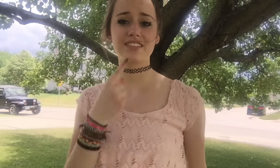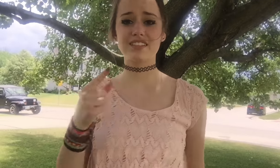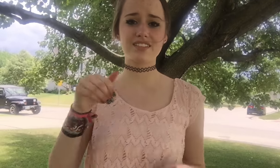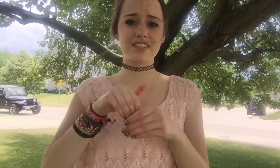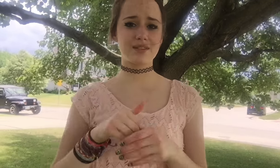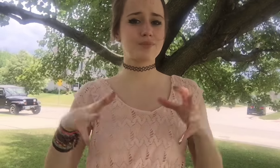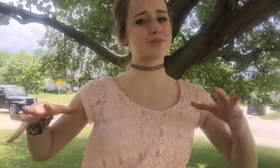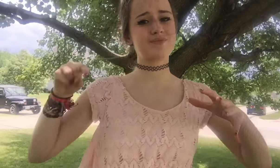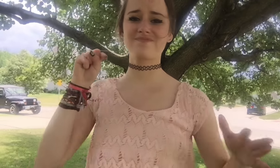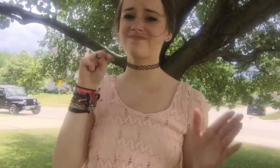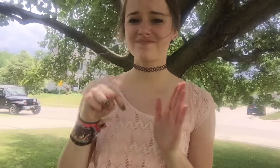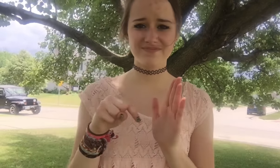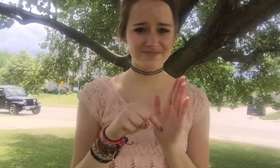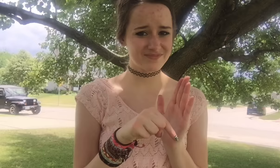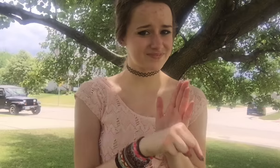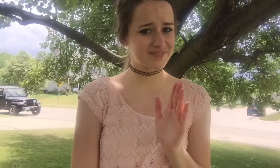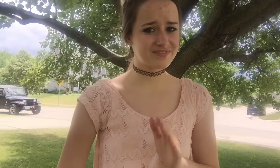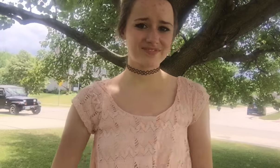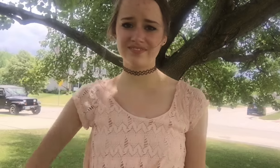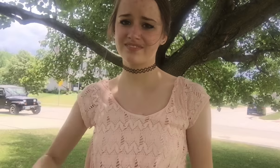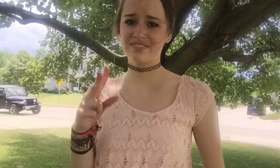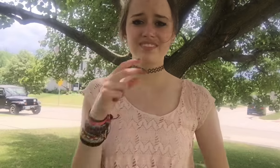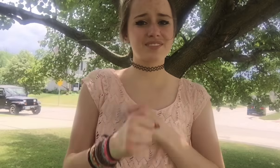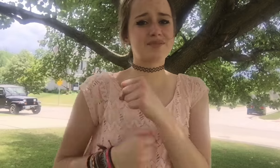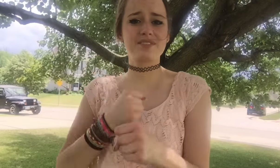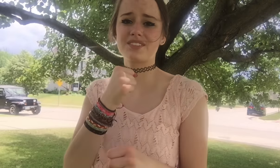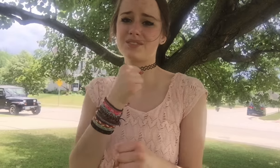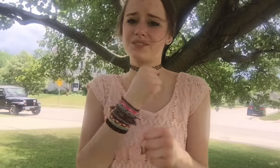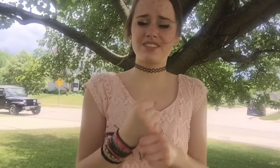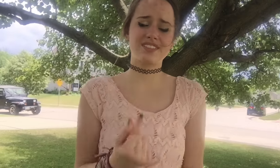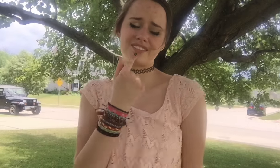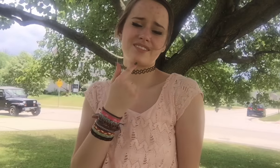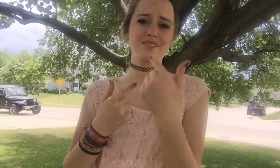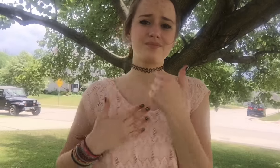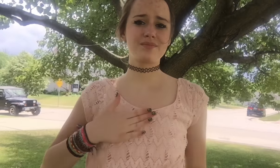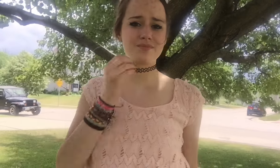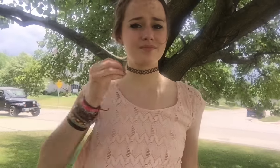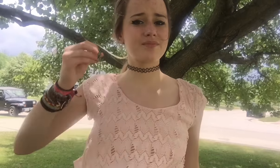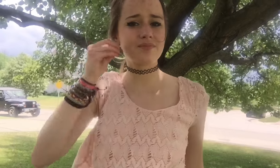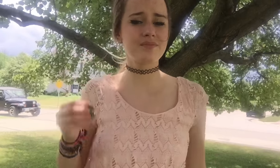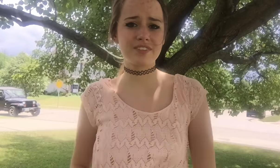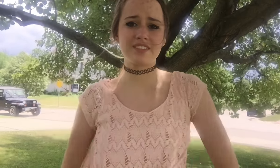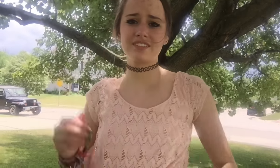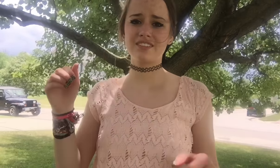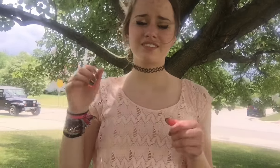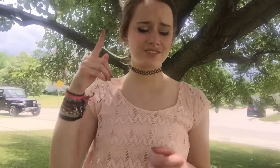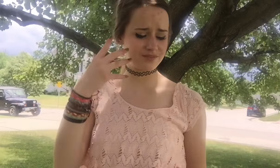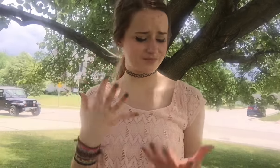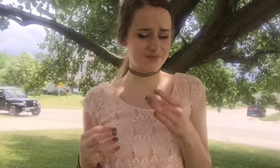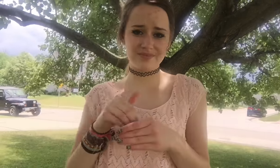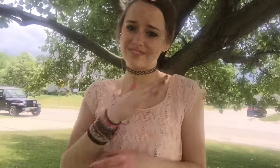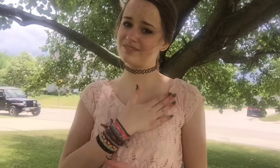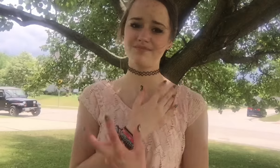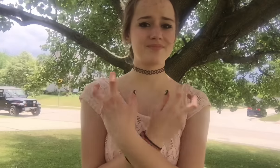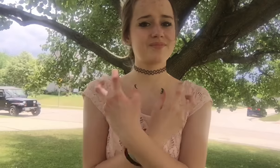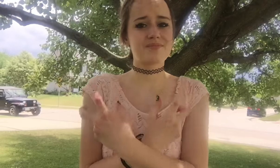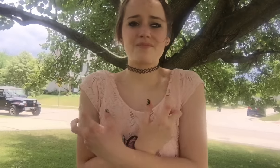say i'm in too deep and it's been two years i miss my home but there's a fire burning in my bones